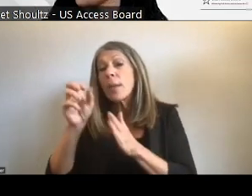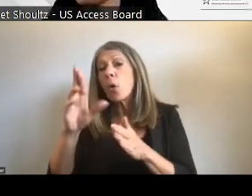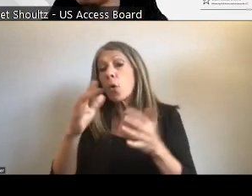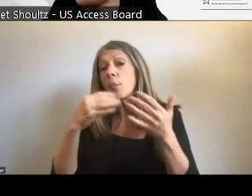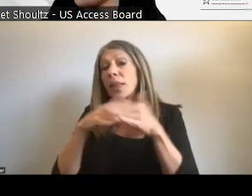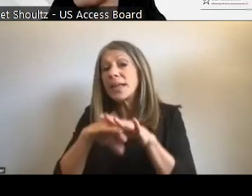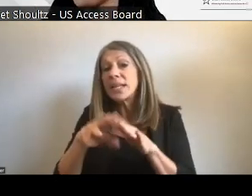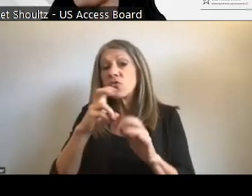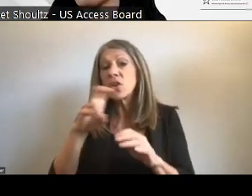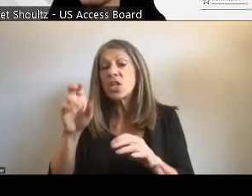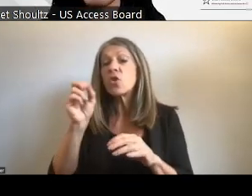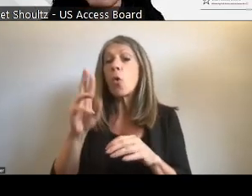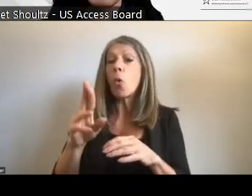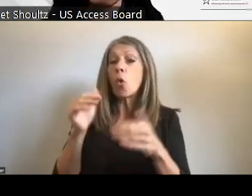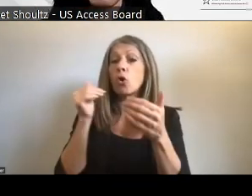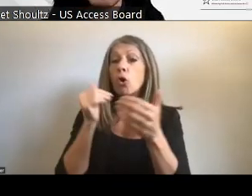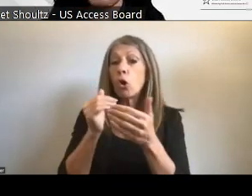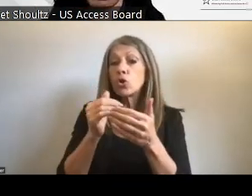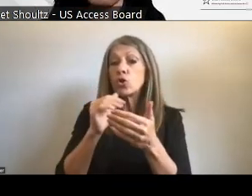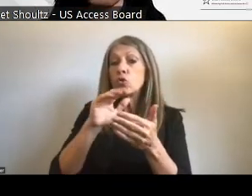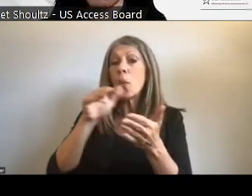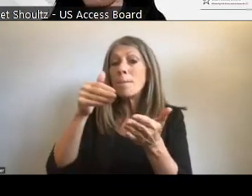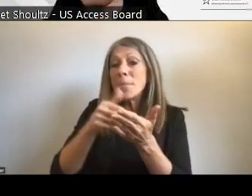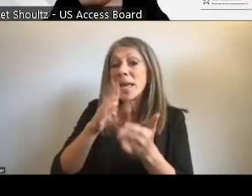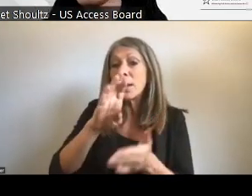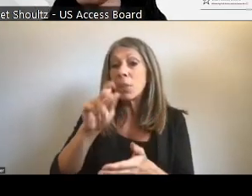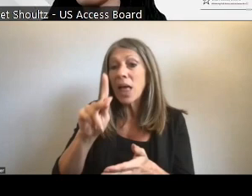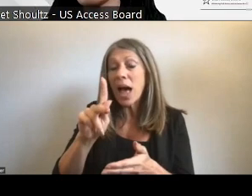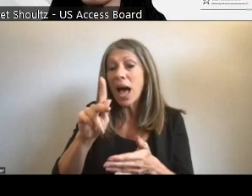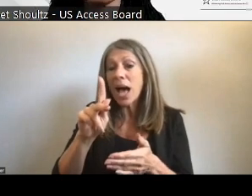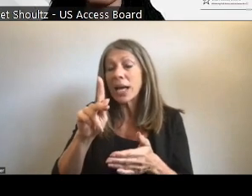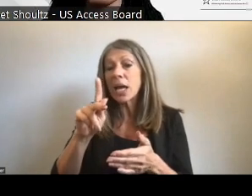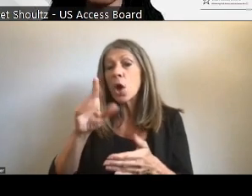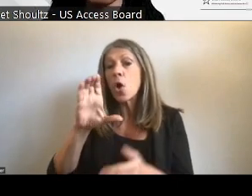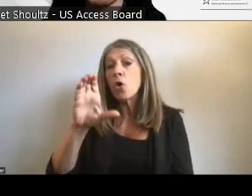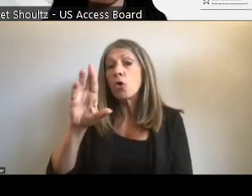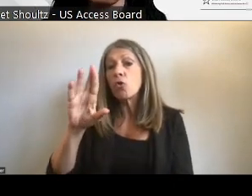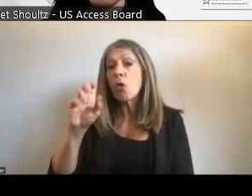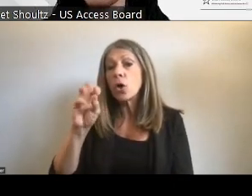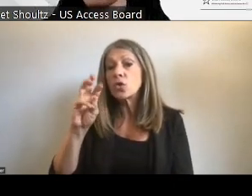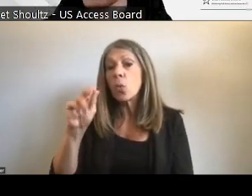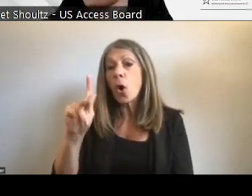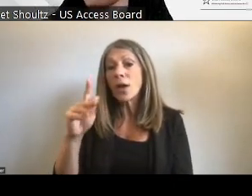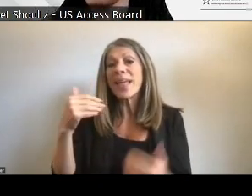you can put it nearest a mid-block crosswalk that has a curb ramp or blended transition.